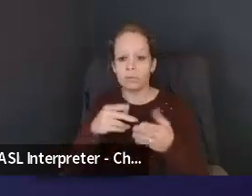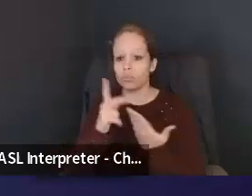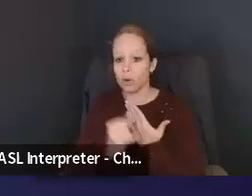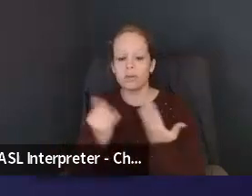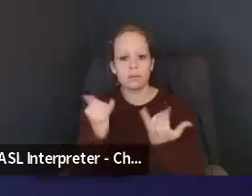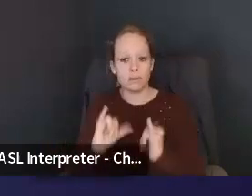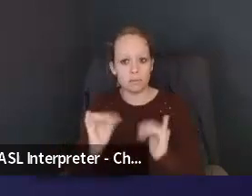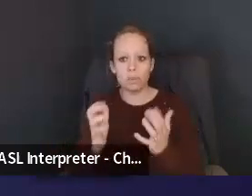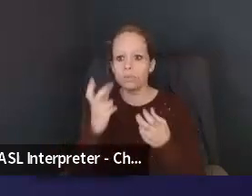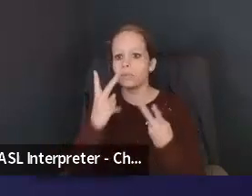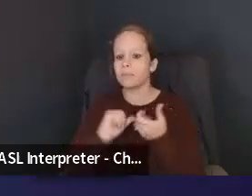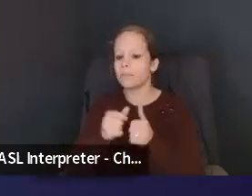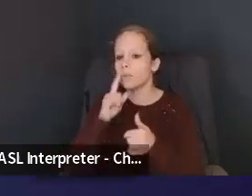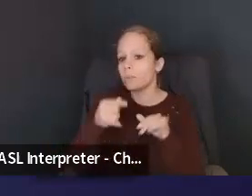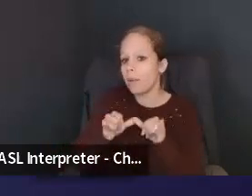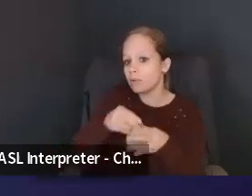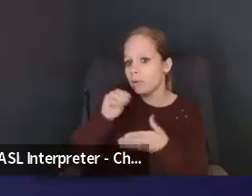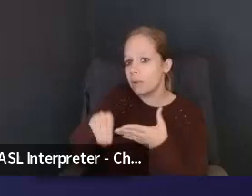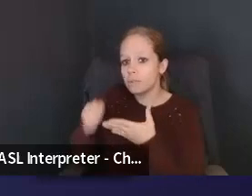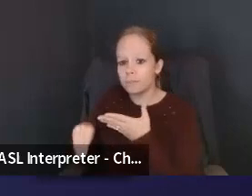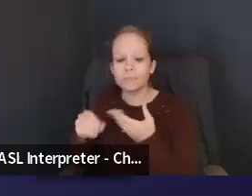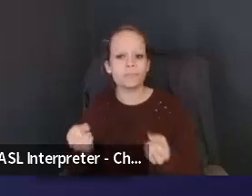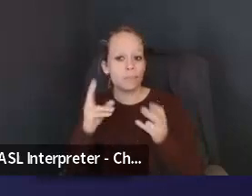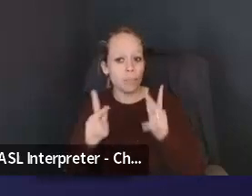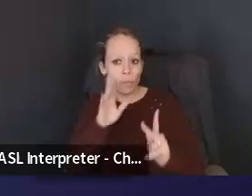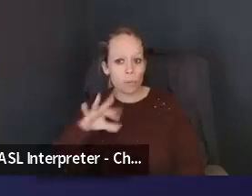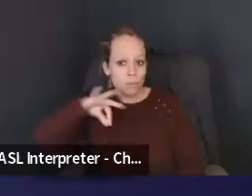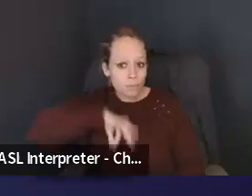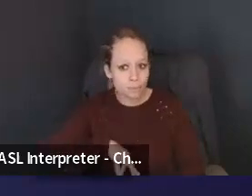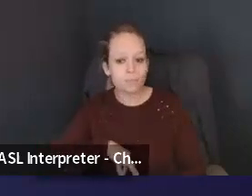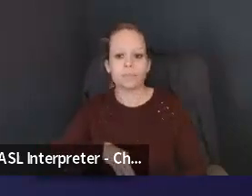going to measure the outcomes. How many people are going to benefit in which ways? How will you